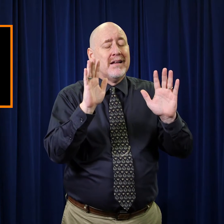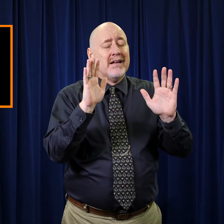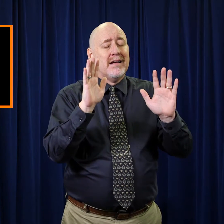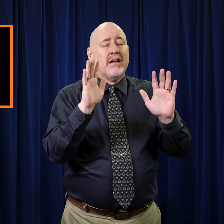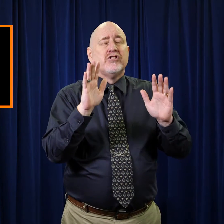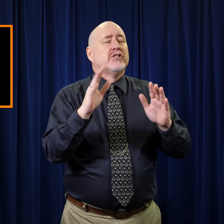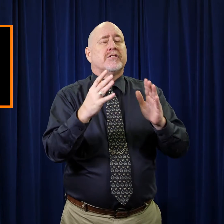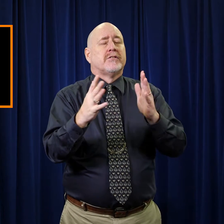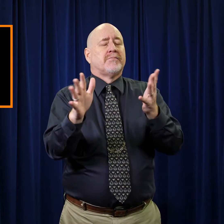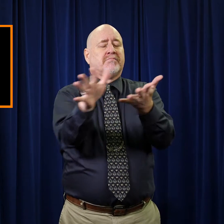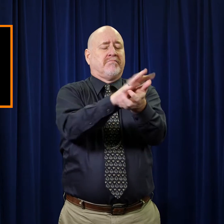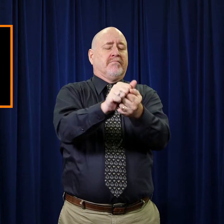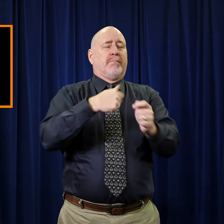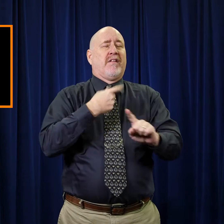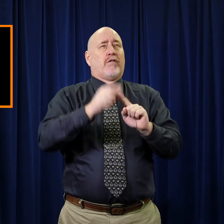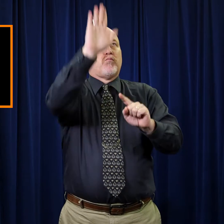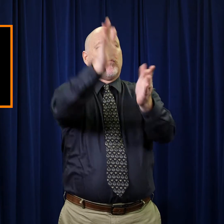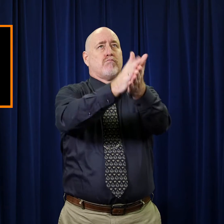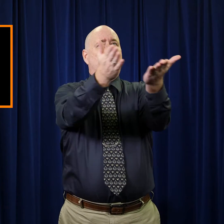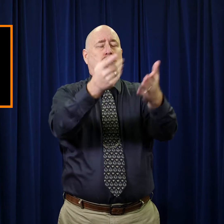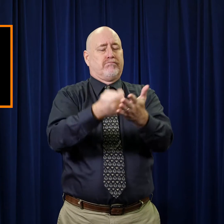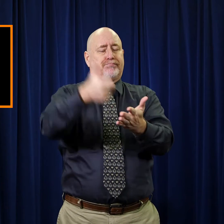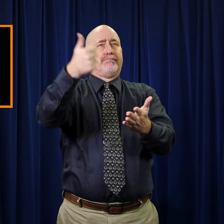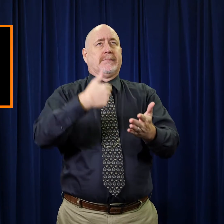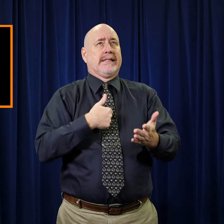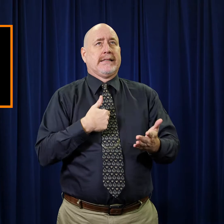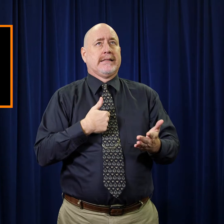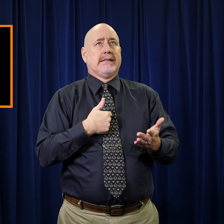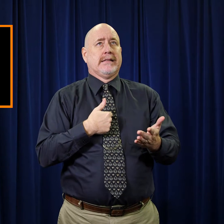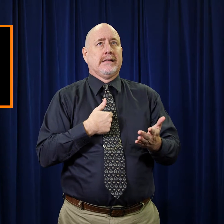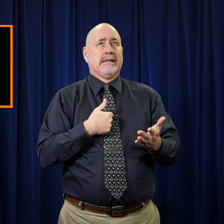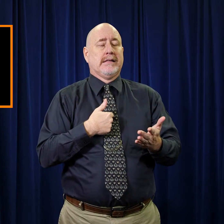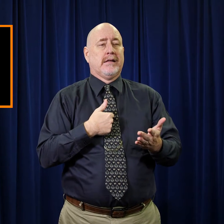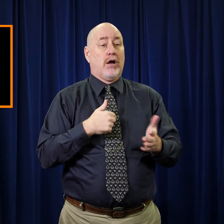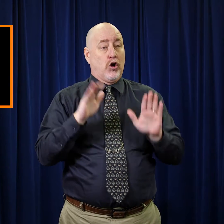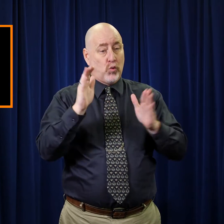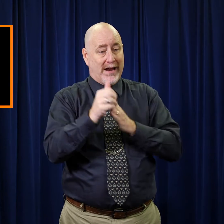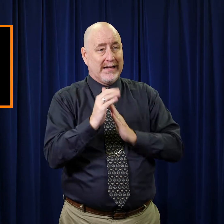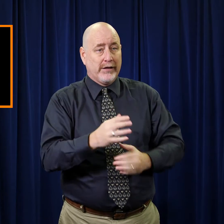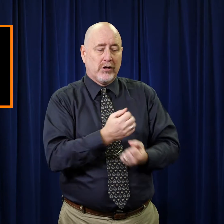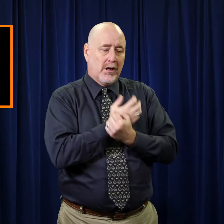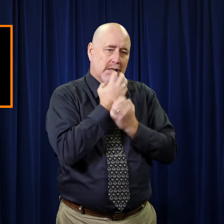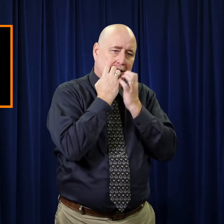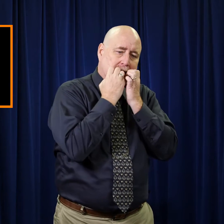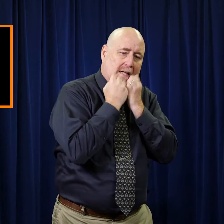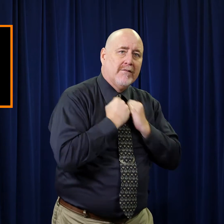just blot me out of your book which you've written." A great leader loves his